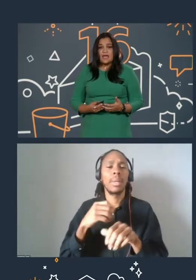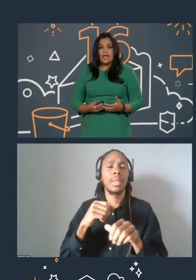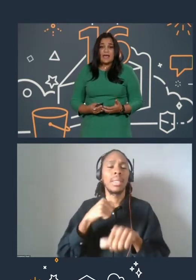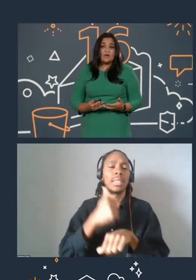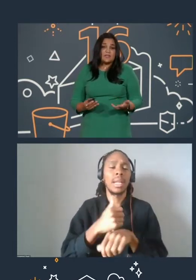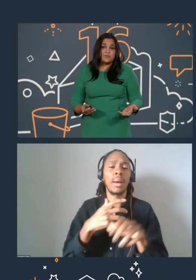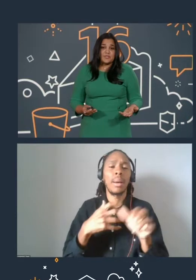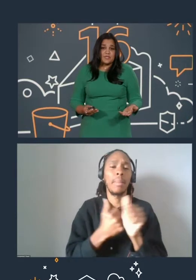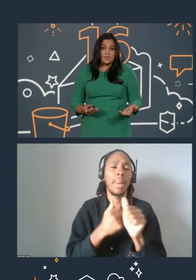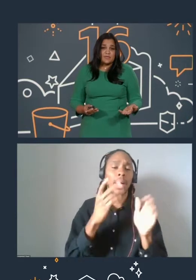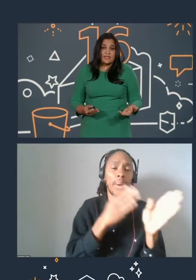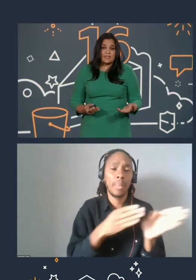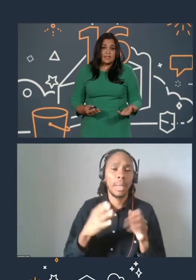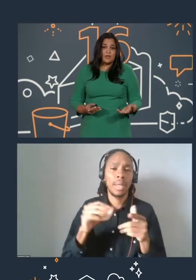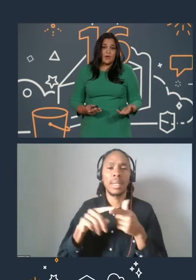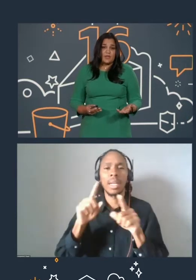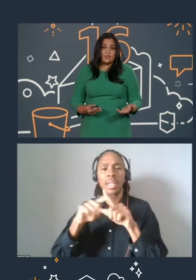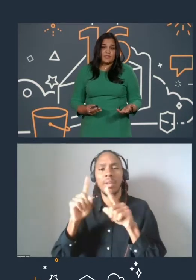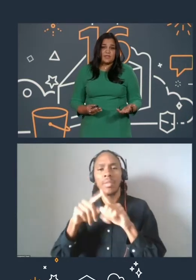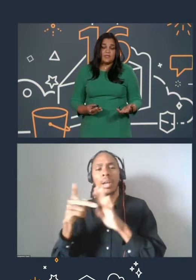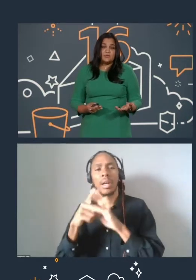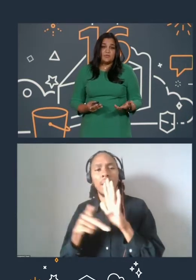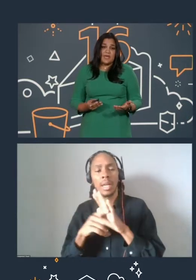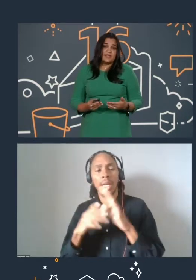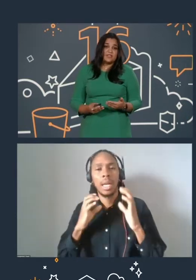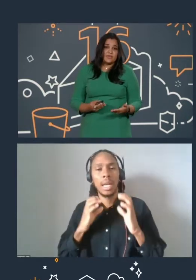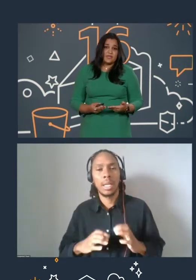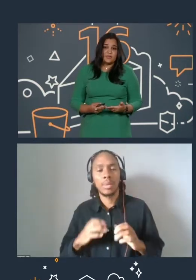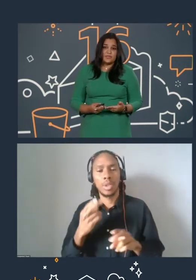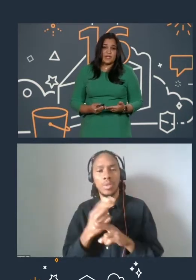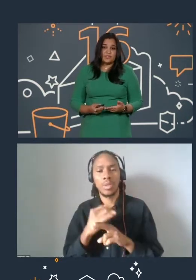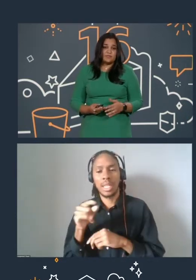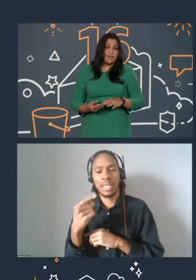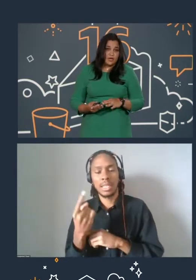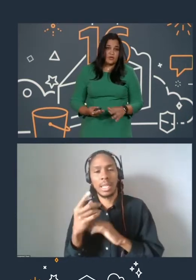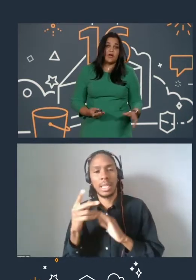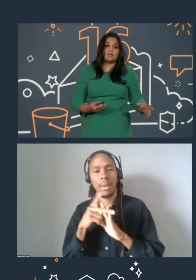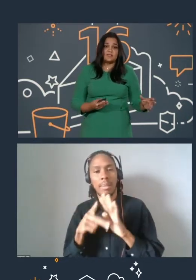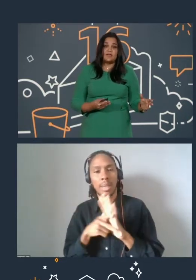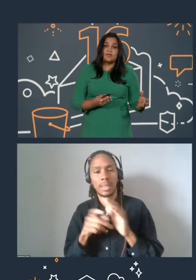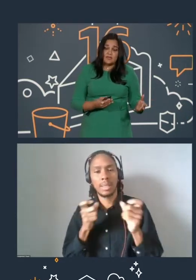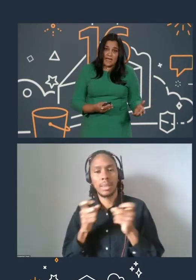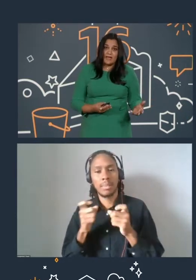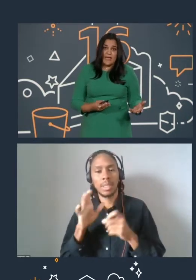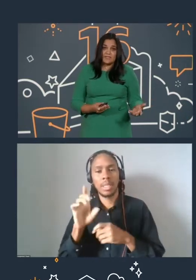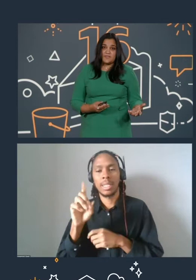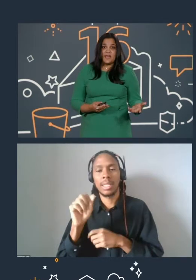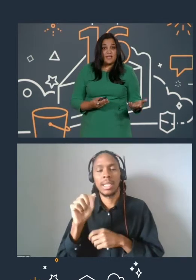and now customers can use that single policy to manage their data protection across, as of today,